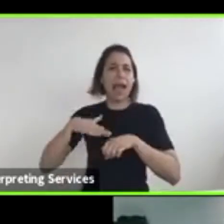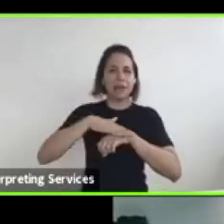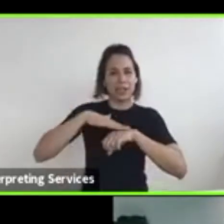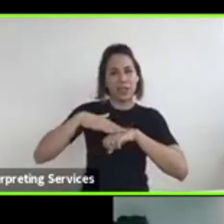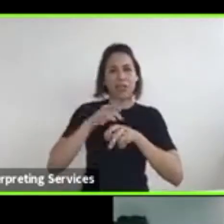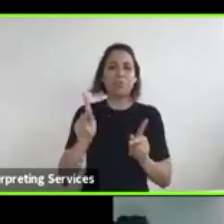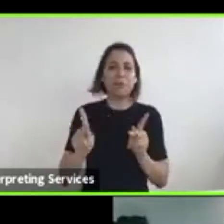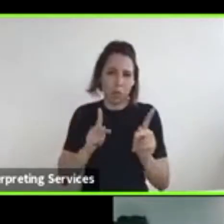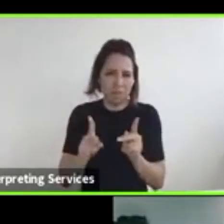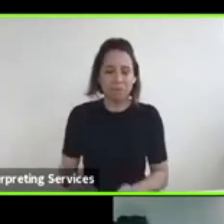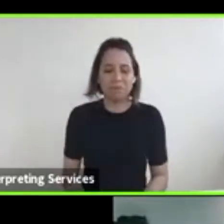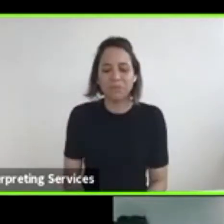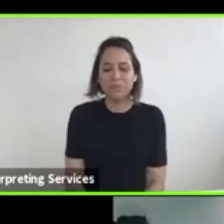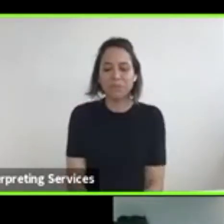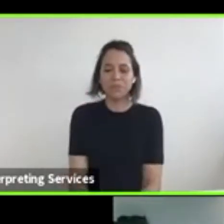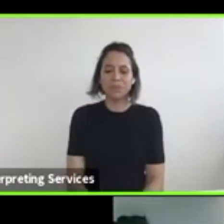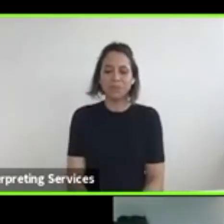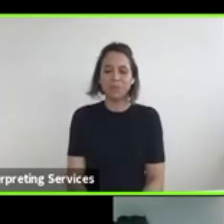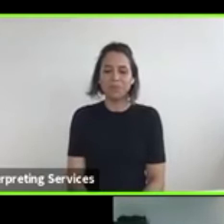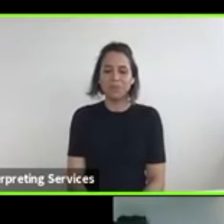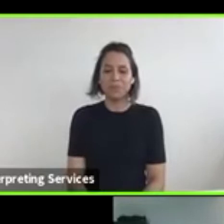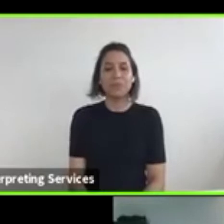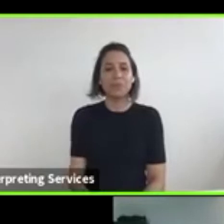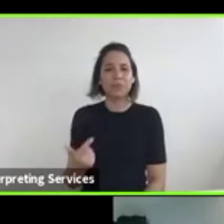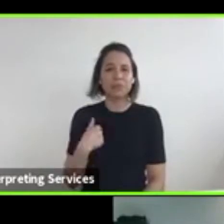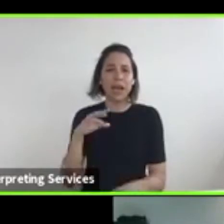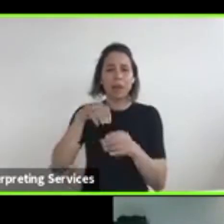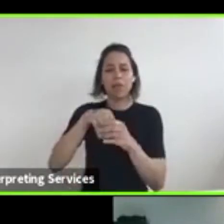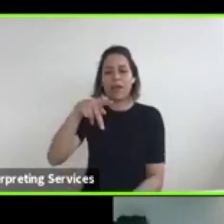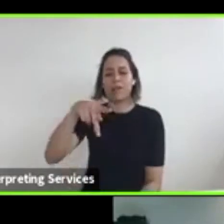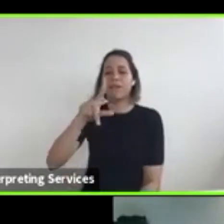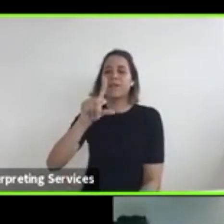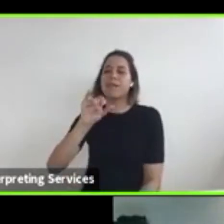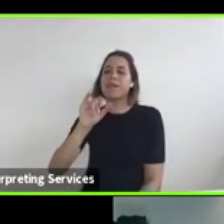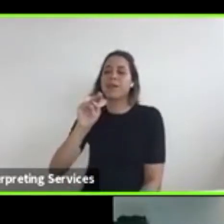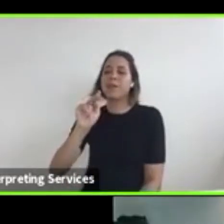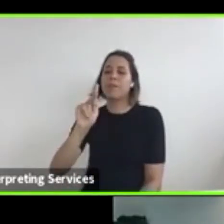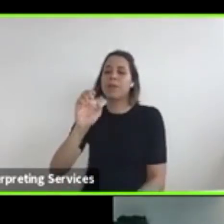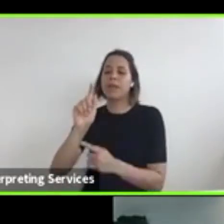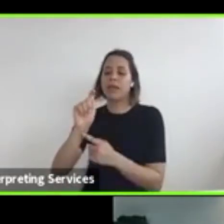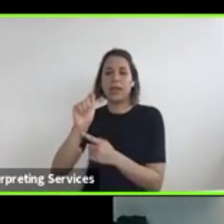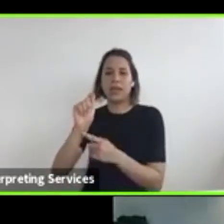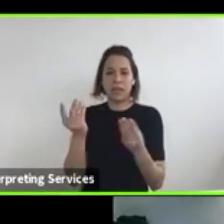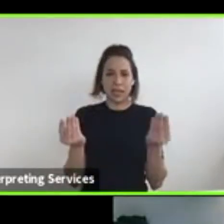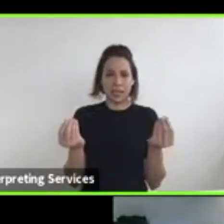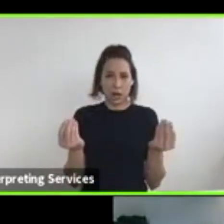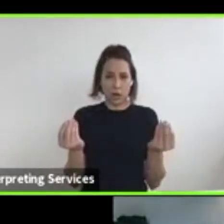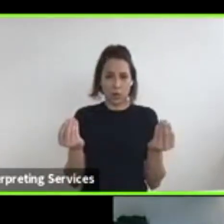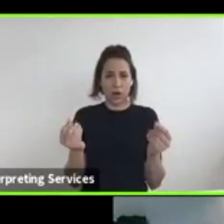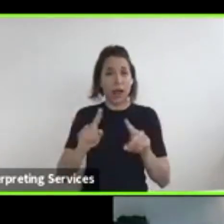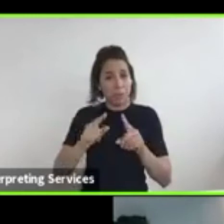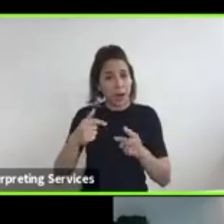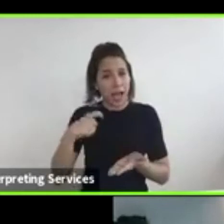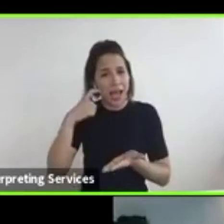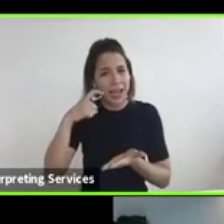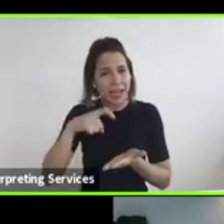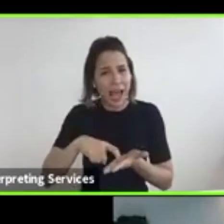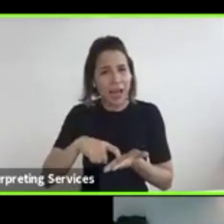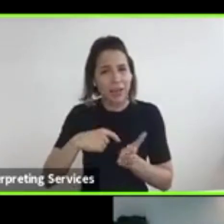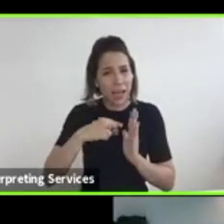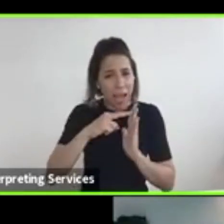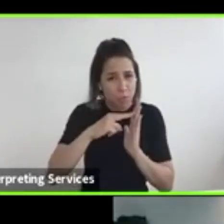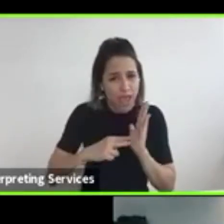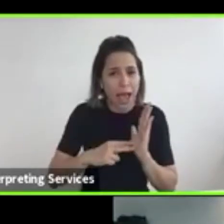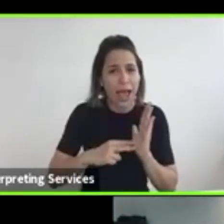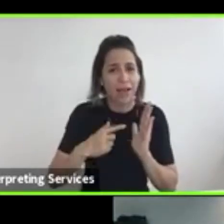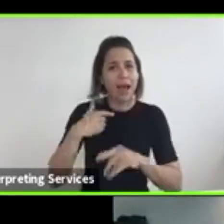I SAY I BELONG TO TLINGIT TERRITORY BUT I ACKNOWLEDGE AND FLAG, AND THIS IS -- PART